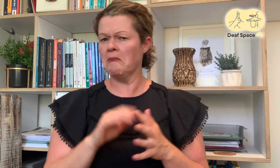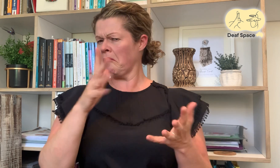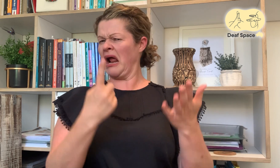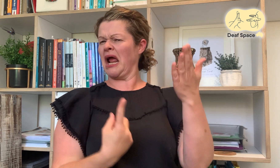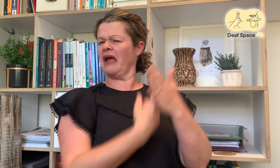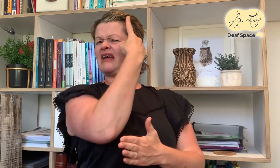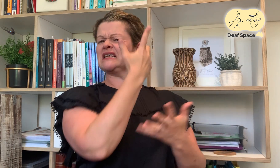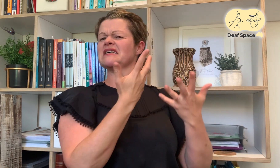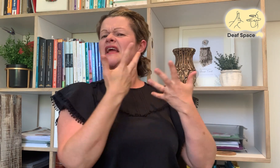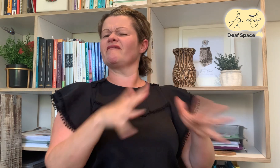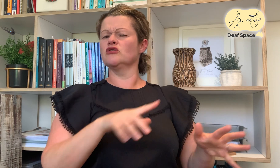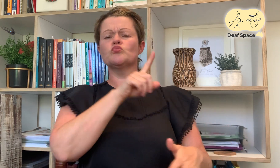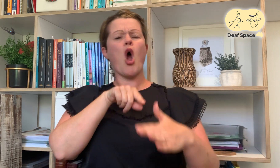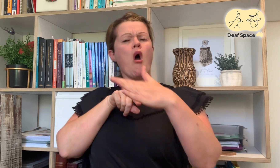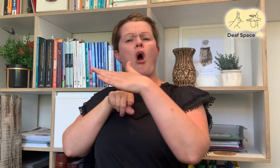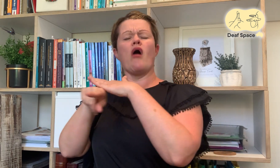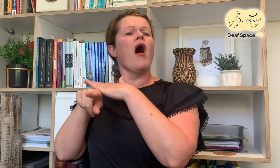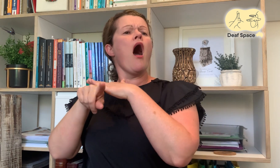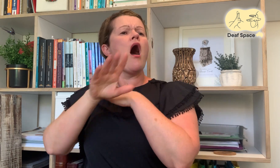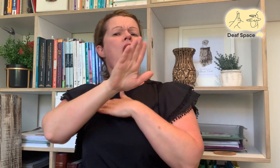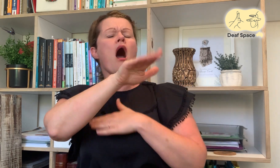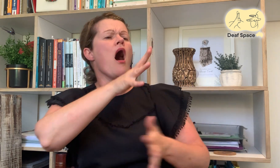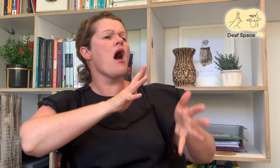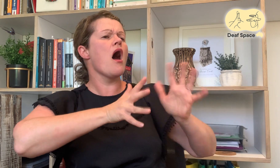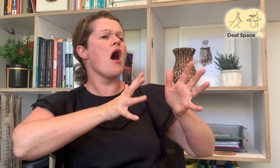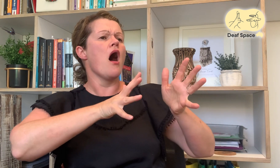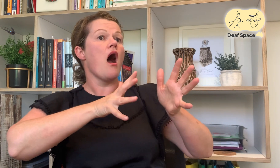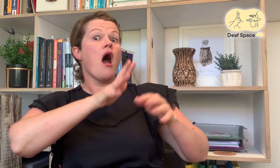For instance, when you leave an event and you say goodbye to everybody,